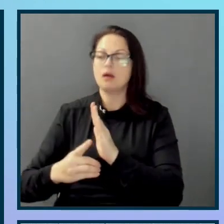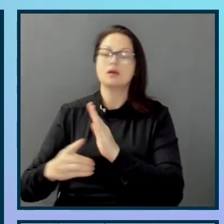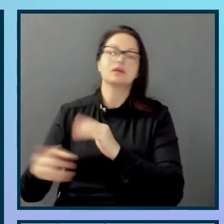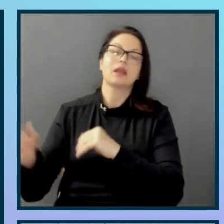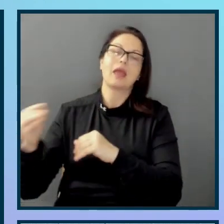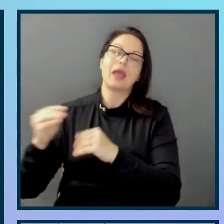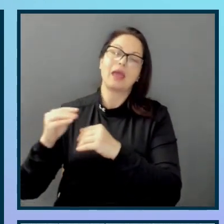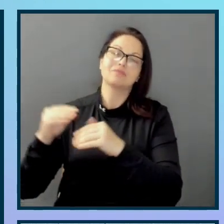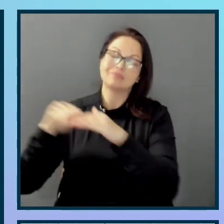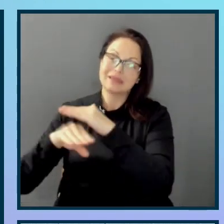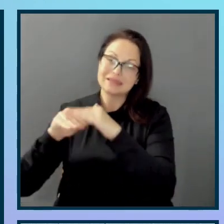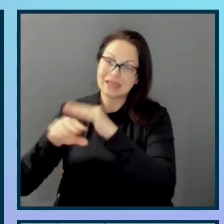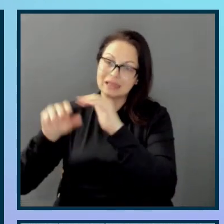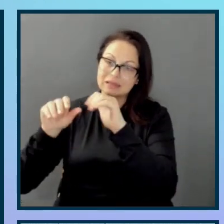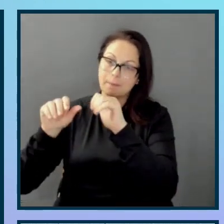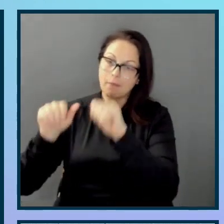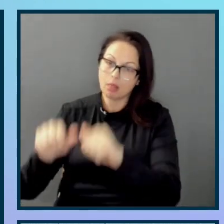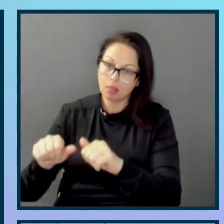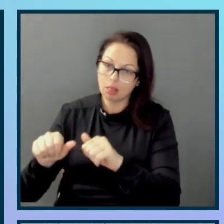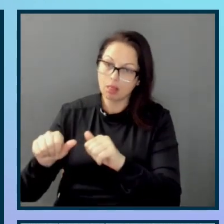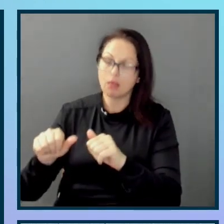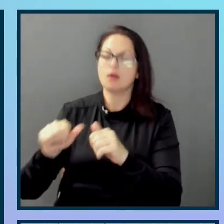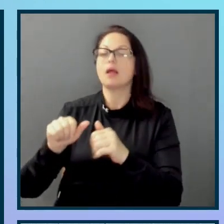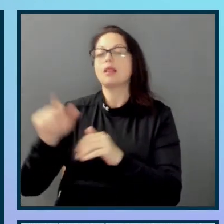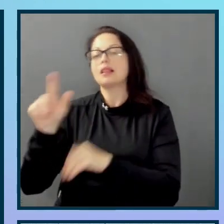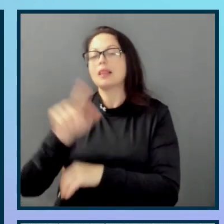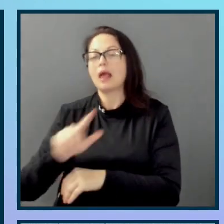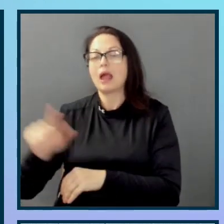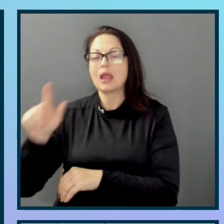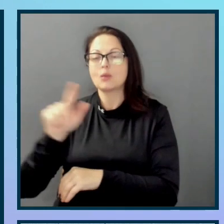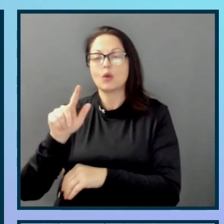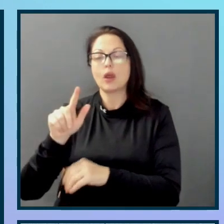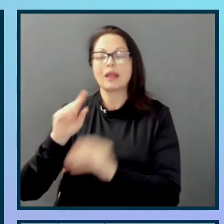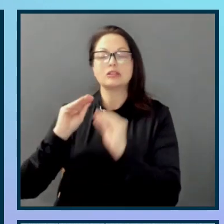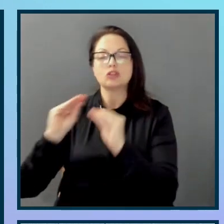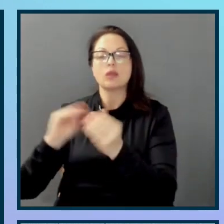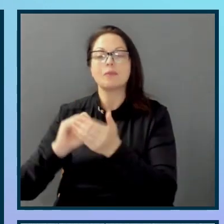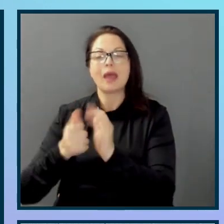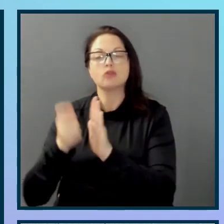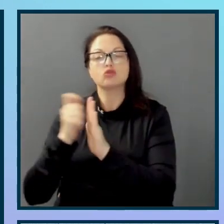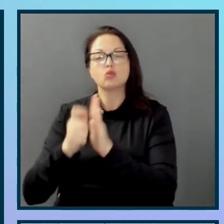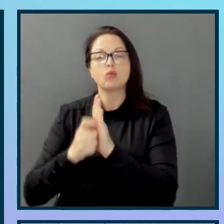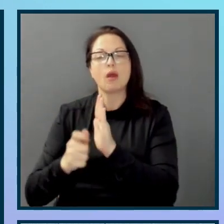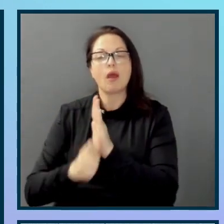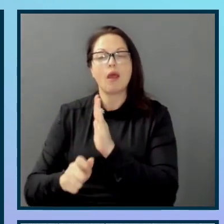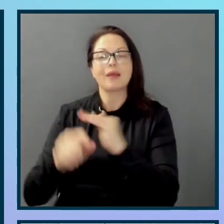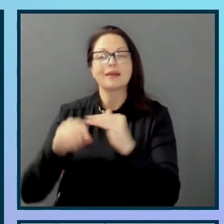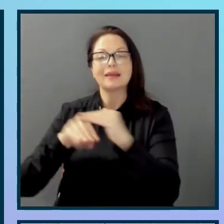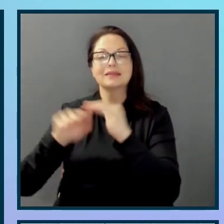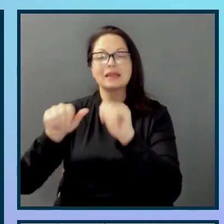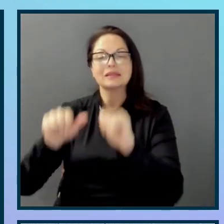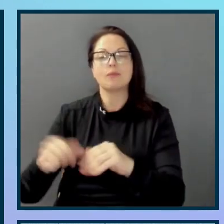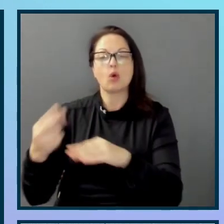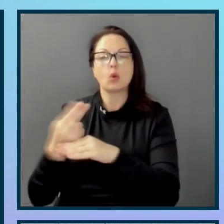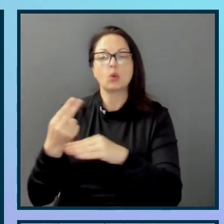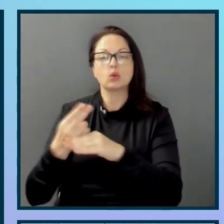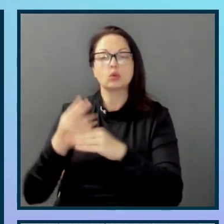taught them to write accessibility, acceptance criteria for their user stories. They taught them various coding and testing techniques,